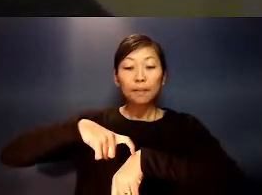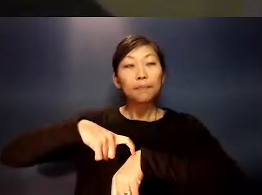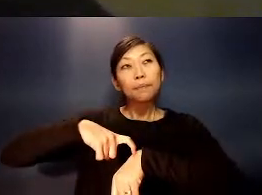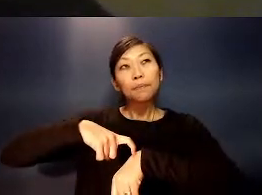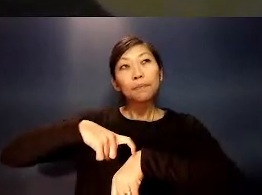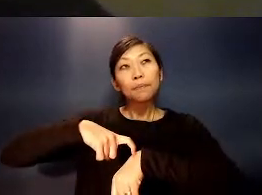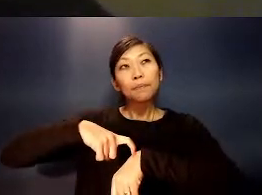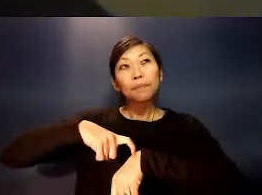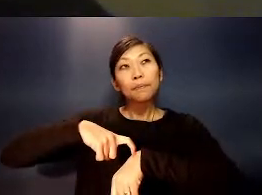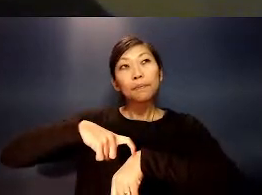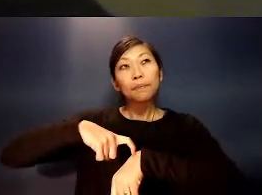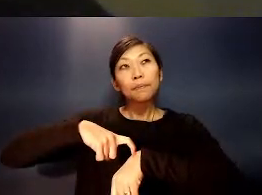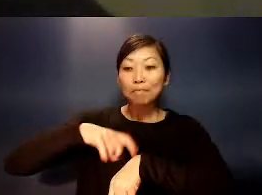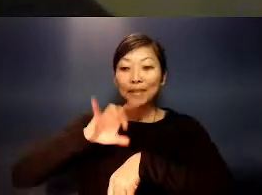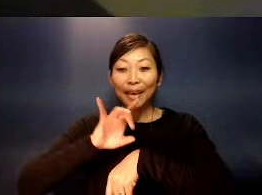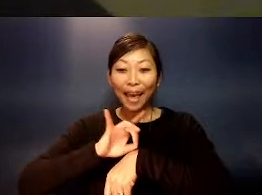I WANT TO MAKE SURE WE GET A FULL TEN-MINUTE BREAK AND